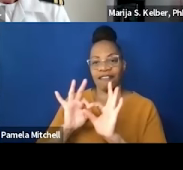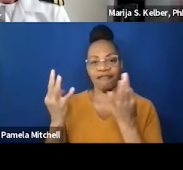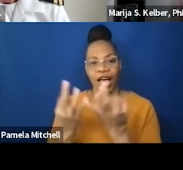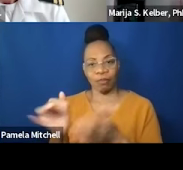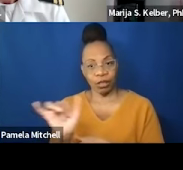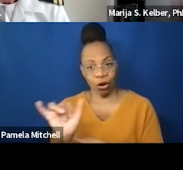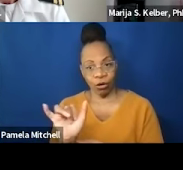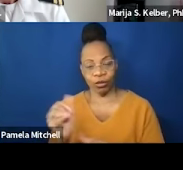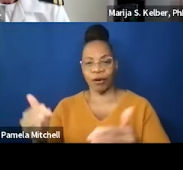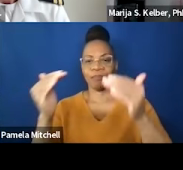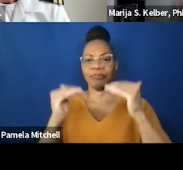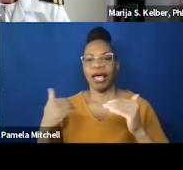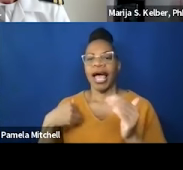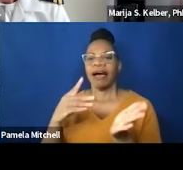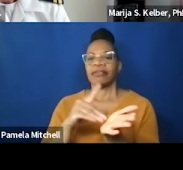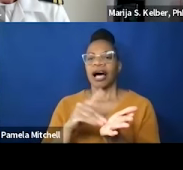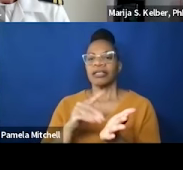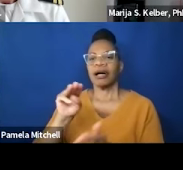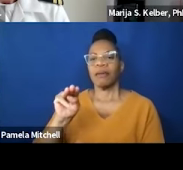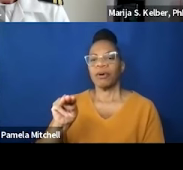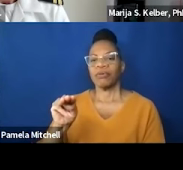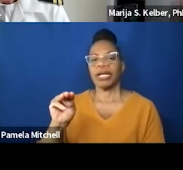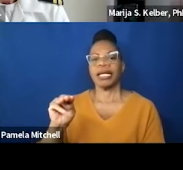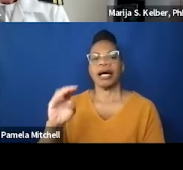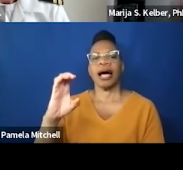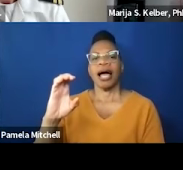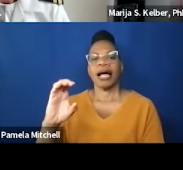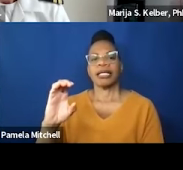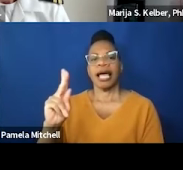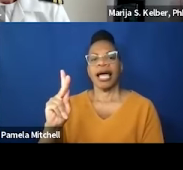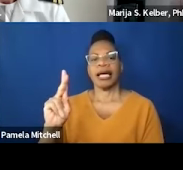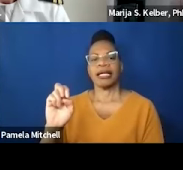Next we have Dr. Marija Kelber. She is a research psychologist